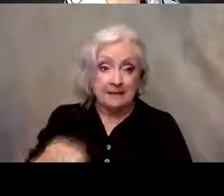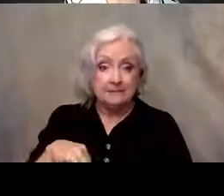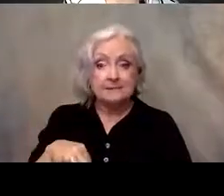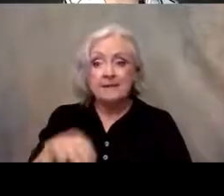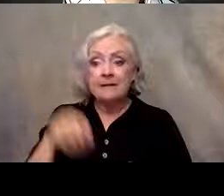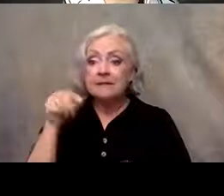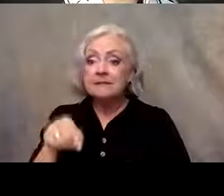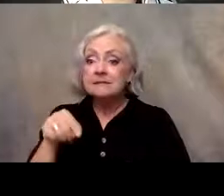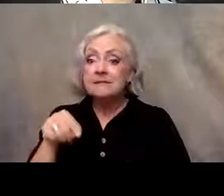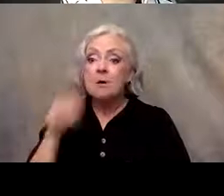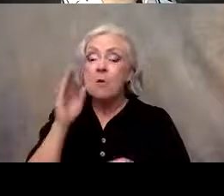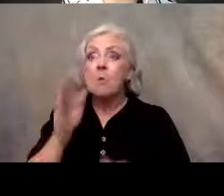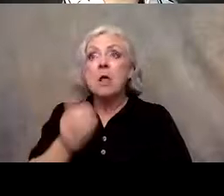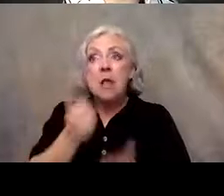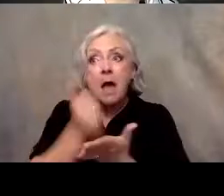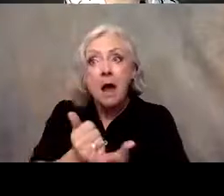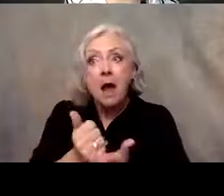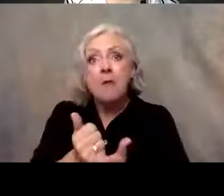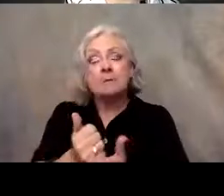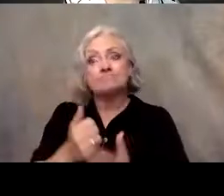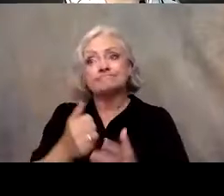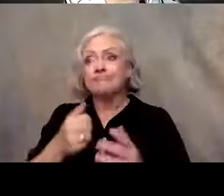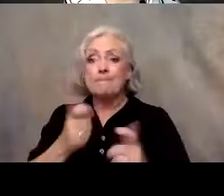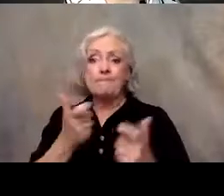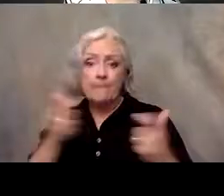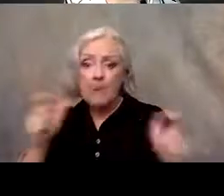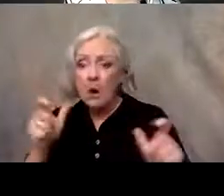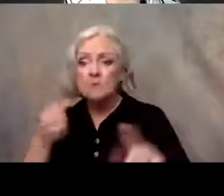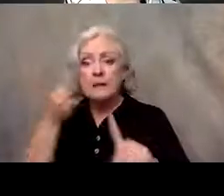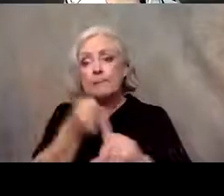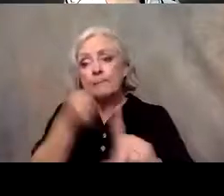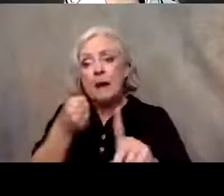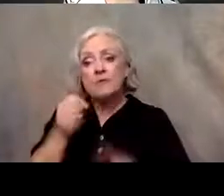can leverage a larger impact for your teams, organizations and clients.